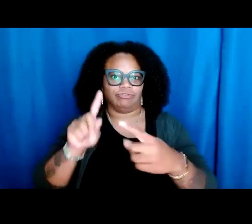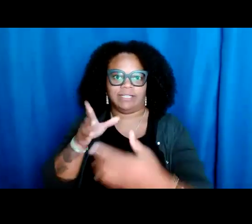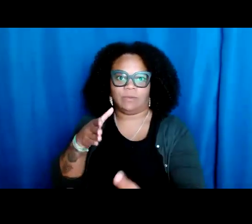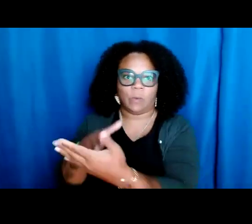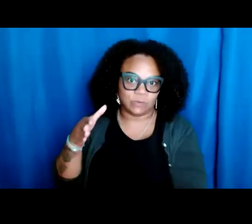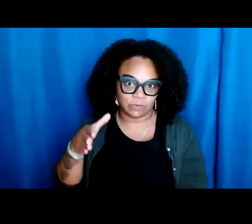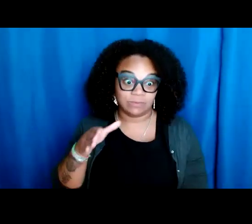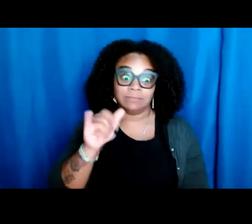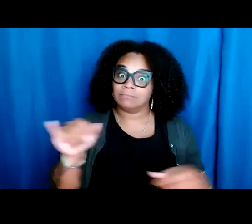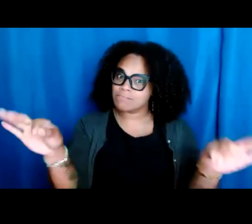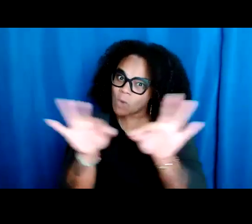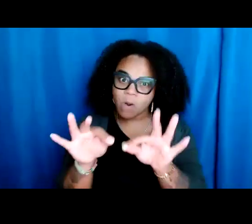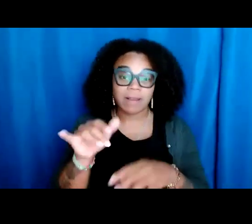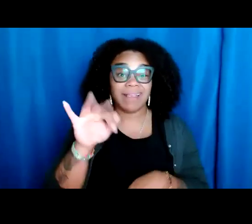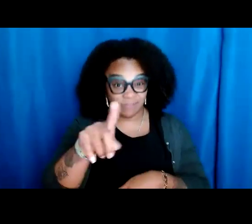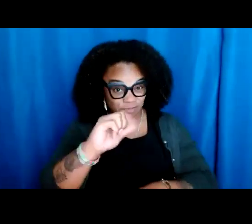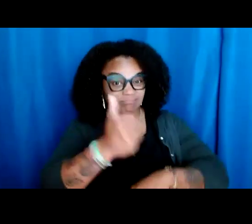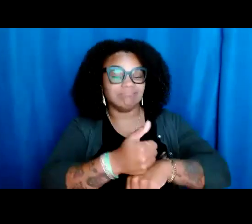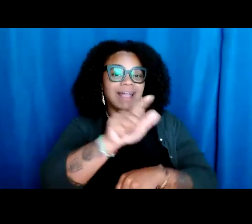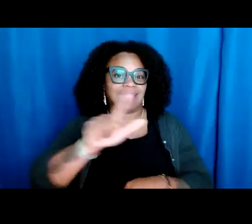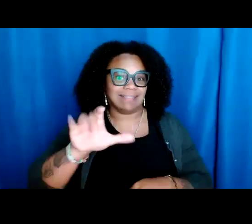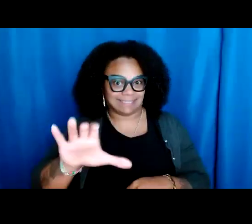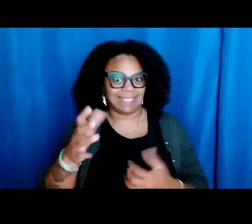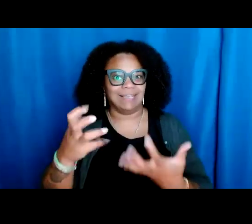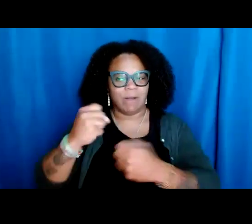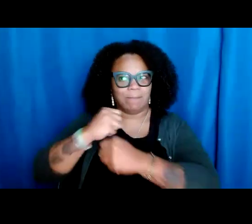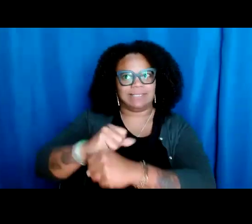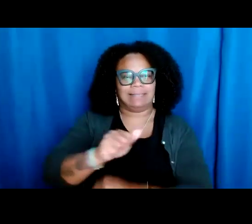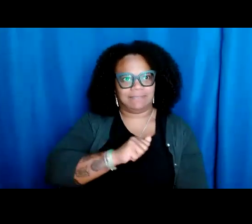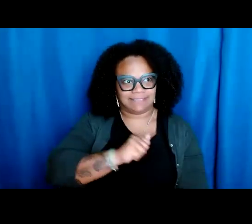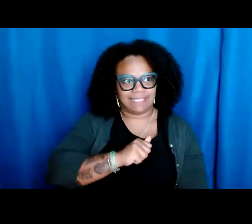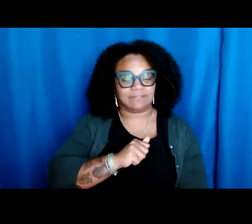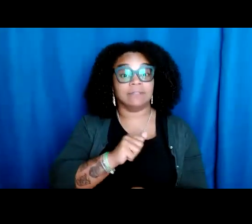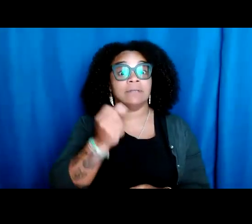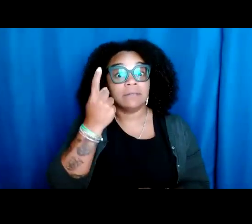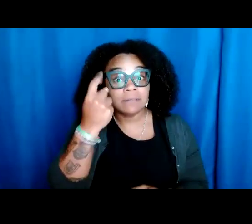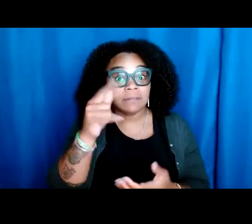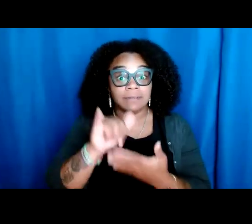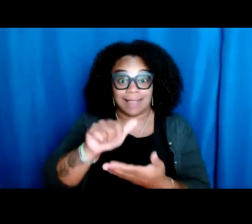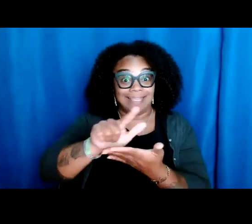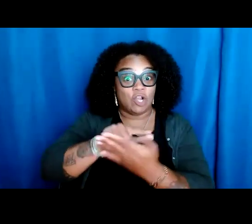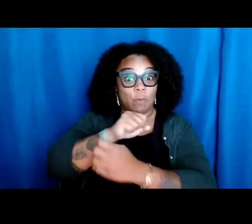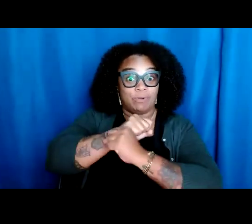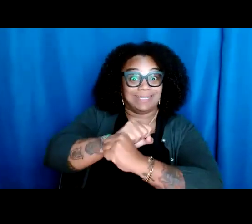formed an LLC to protect yourself legally, that protection only holds if you maintain